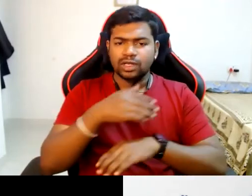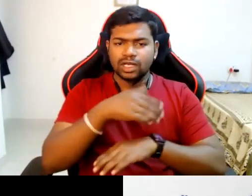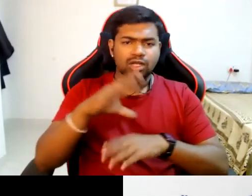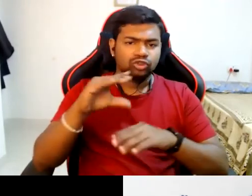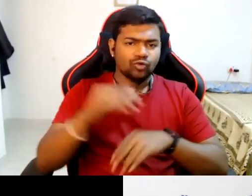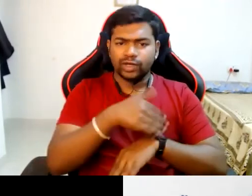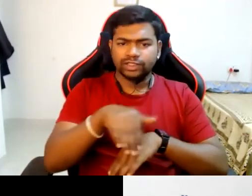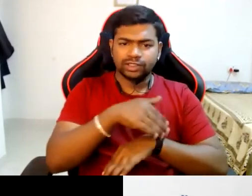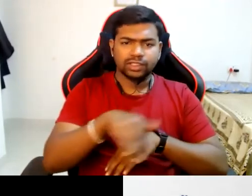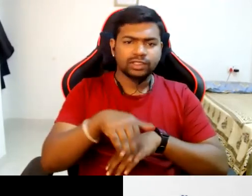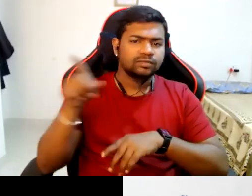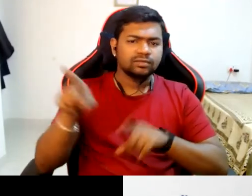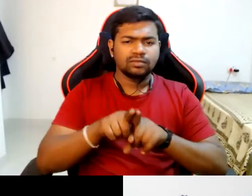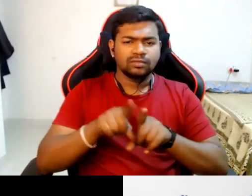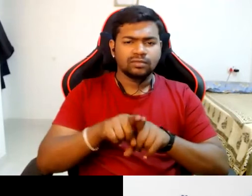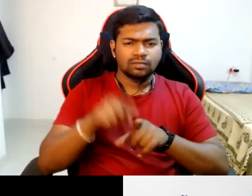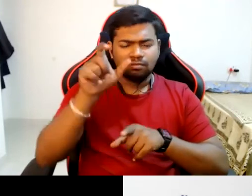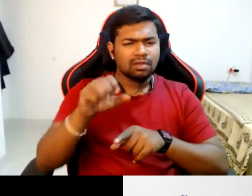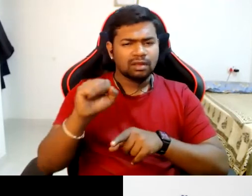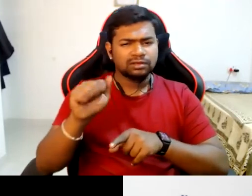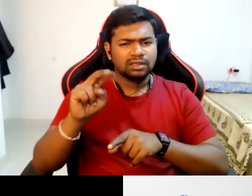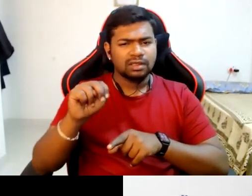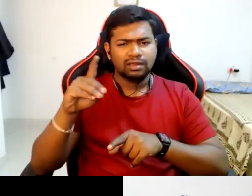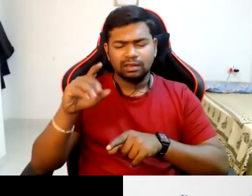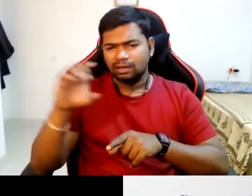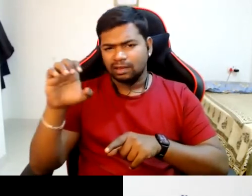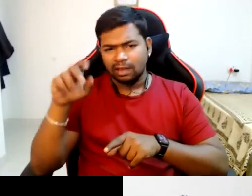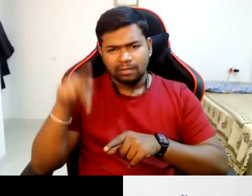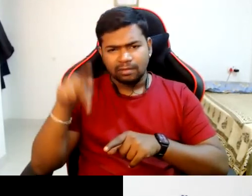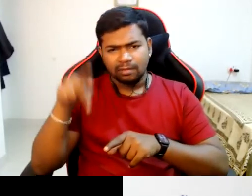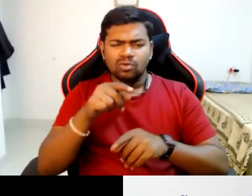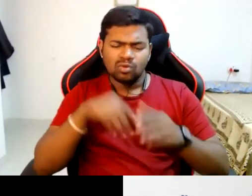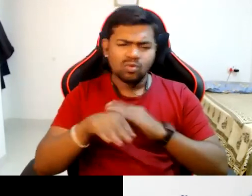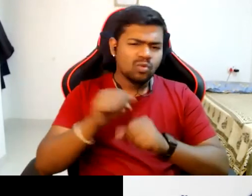he said. Sandeep, Why don't you work on computer? At least, you don't have to talk to computer.